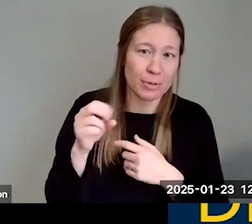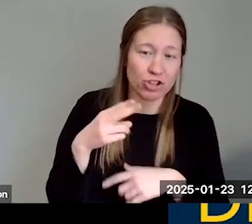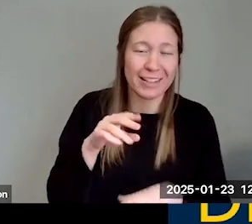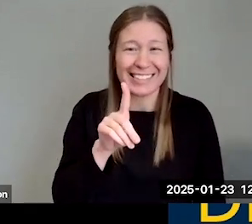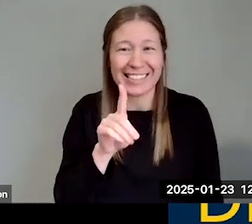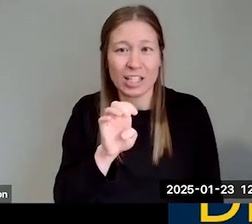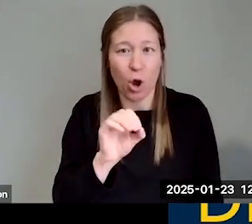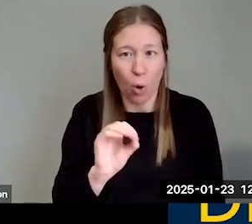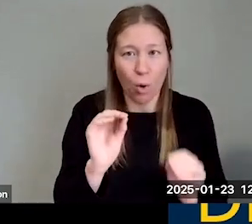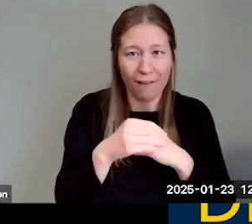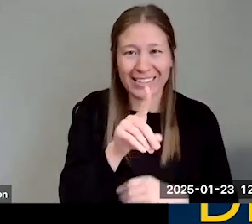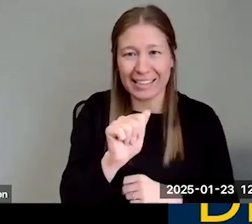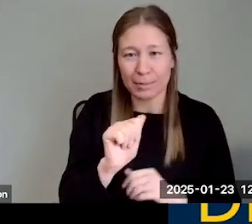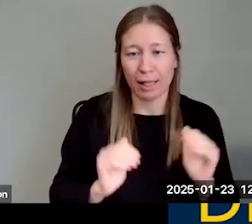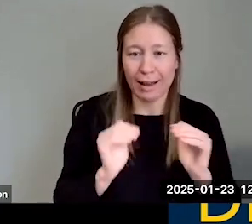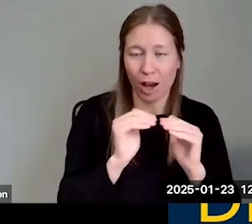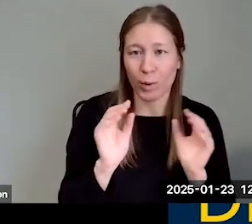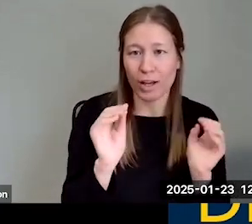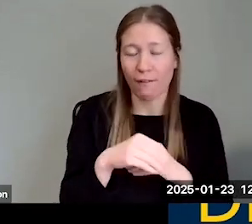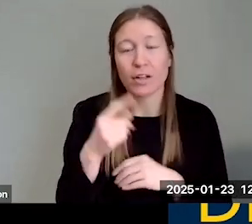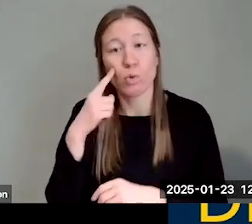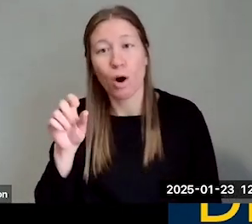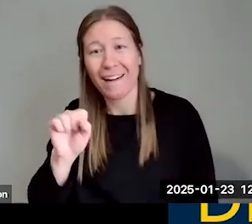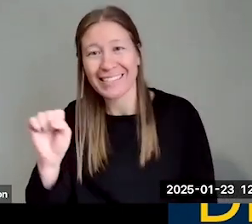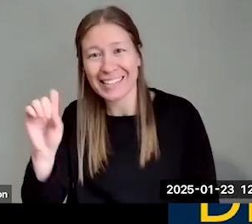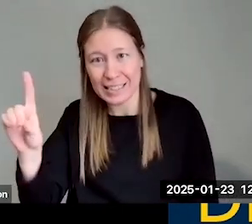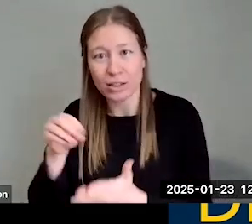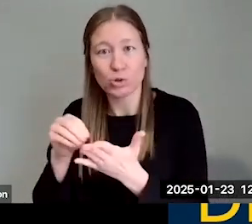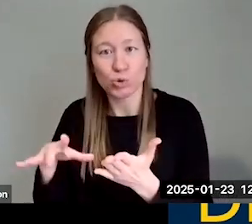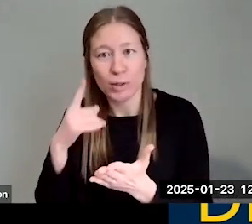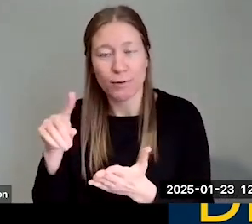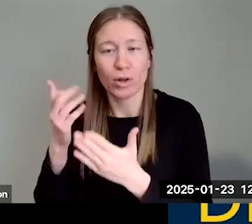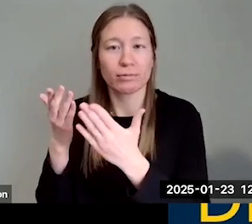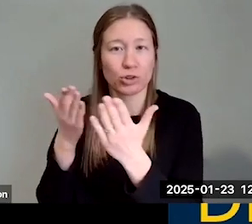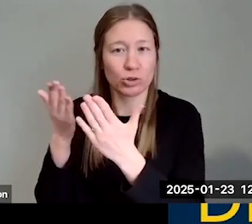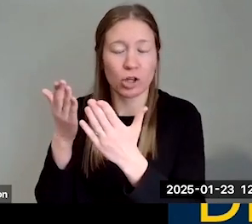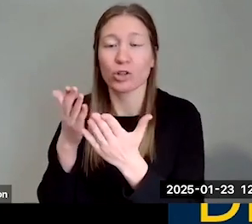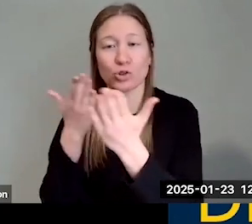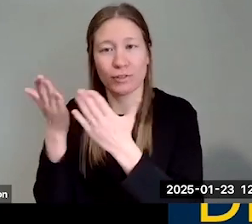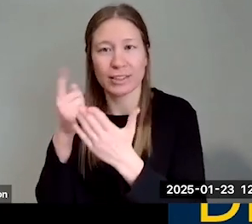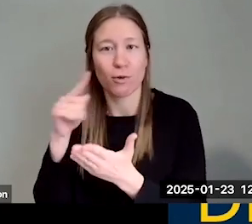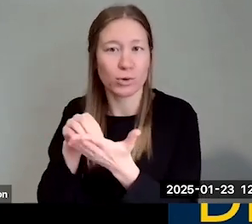or Services for Students with Disabilities. And once there's an agreement between the two,